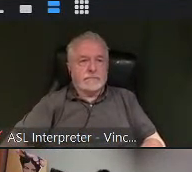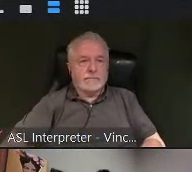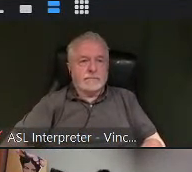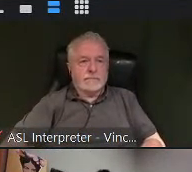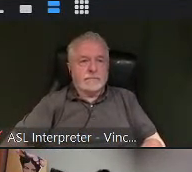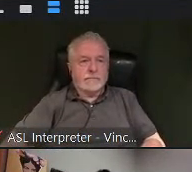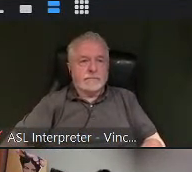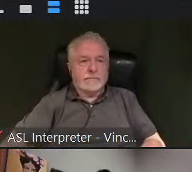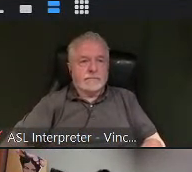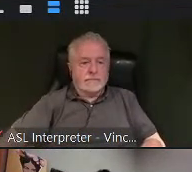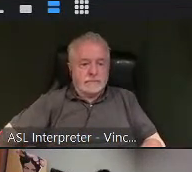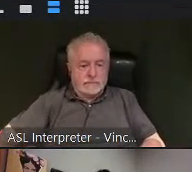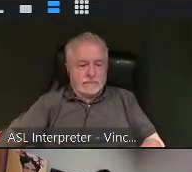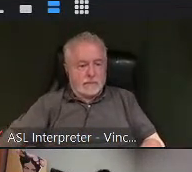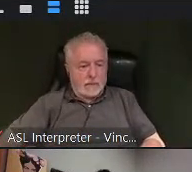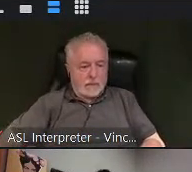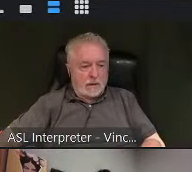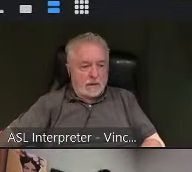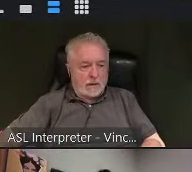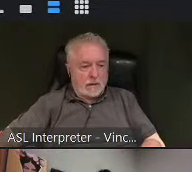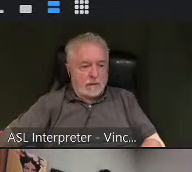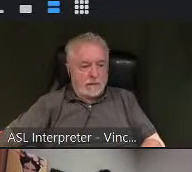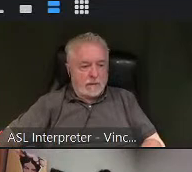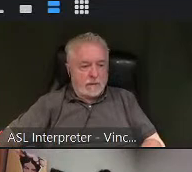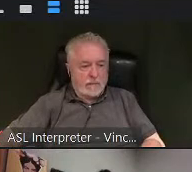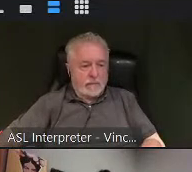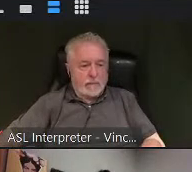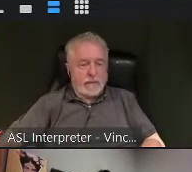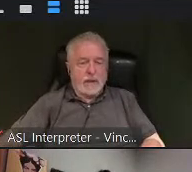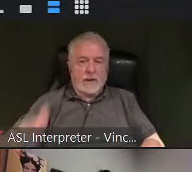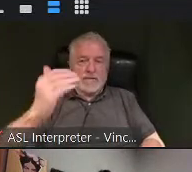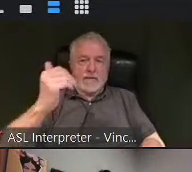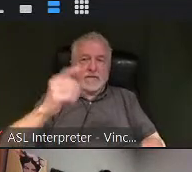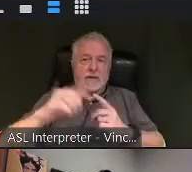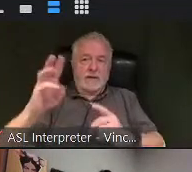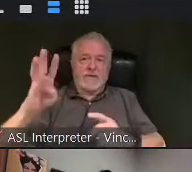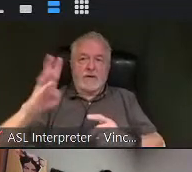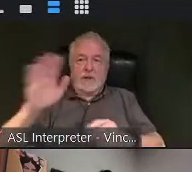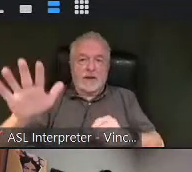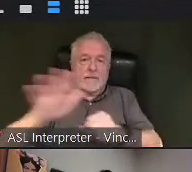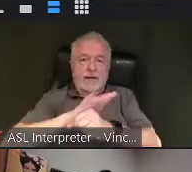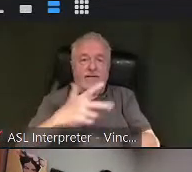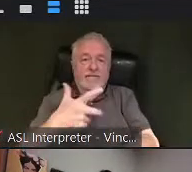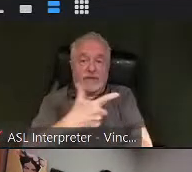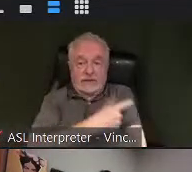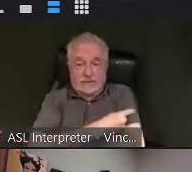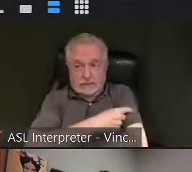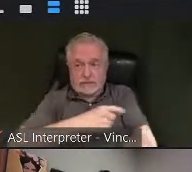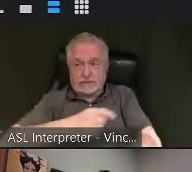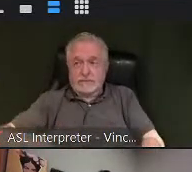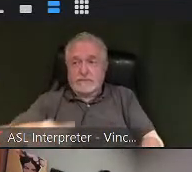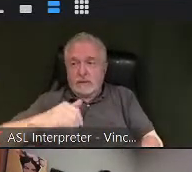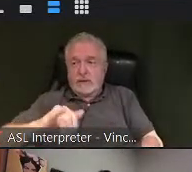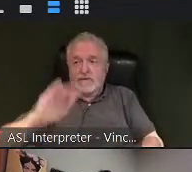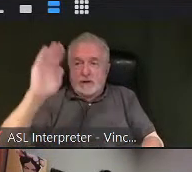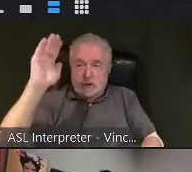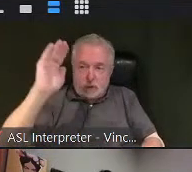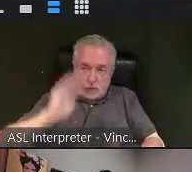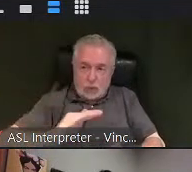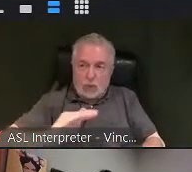People between 16 and twenty four, fifty nine percent has been completely vaccinated, still very low.